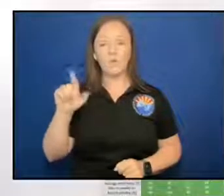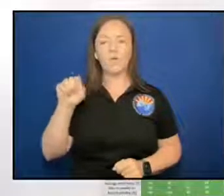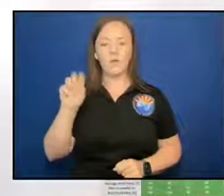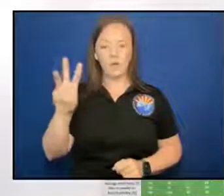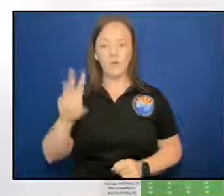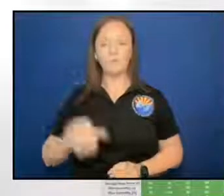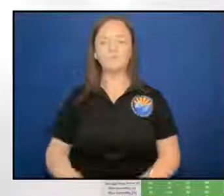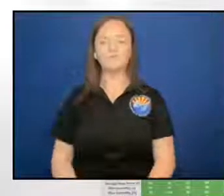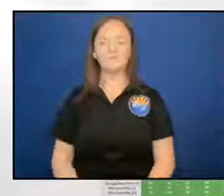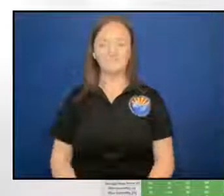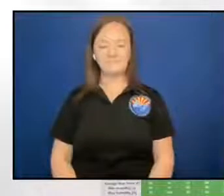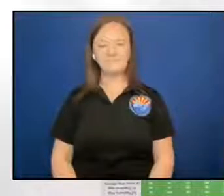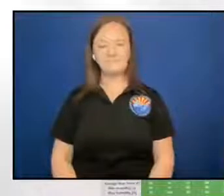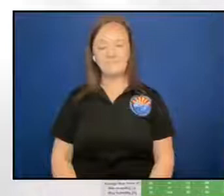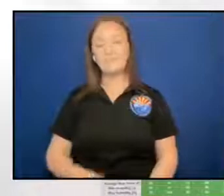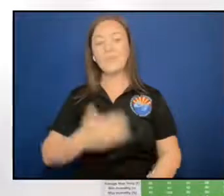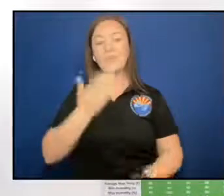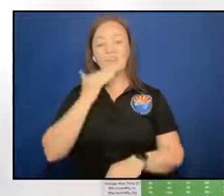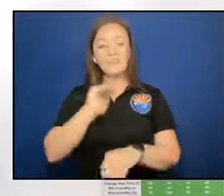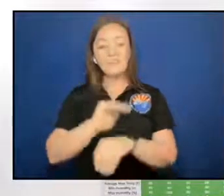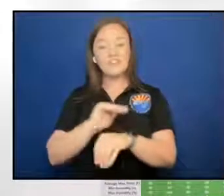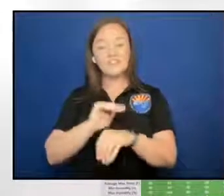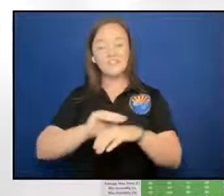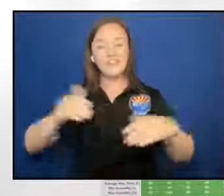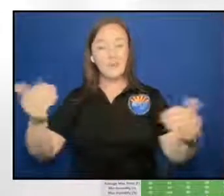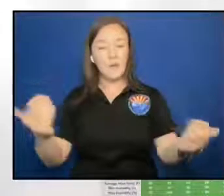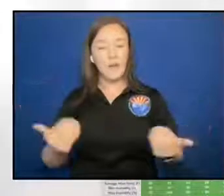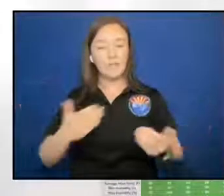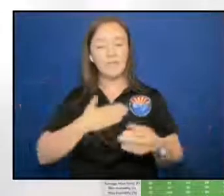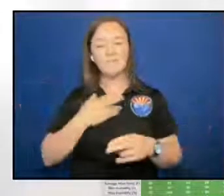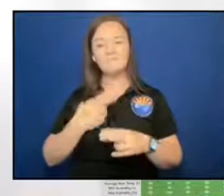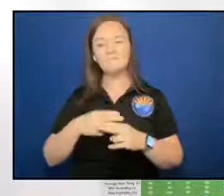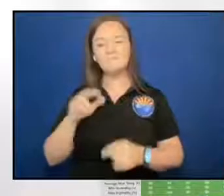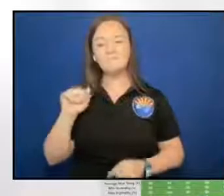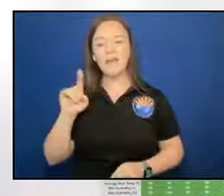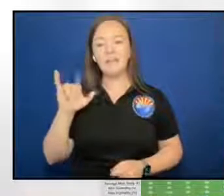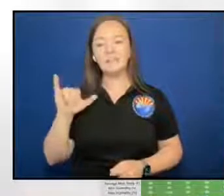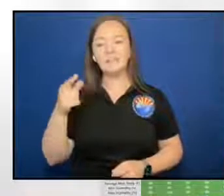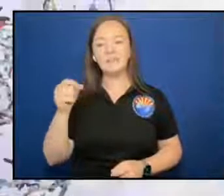AND SOUTH LADUKES AND THE ONE AROUND THE PERIMETER AND